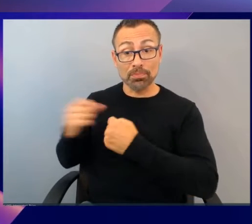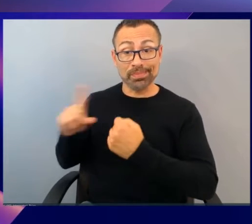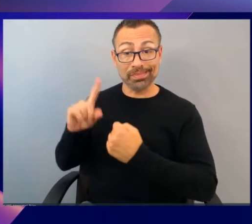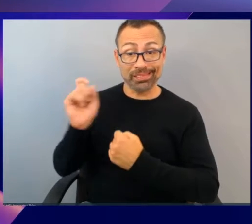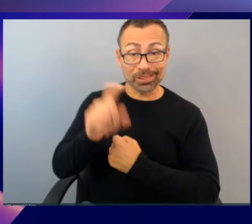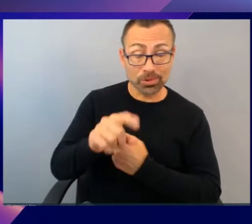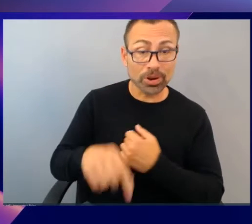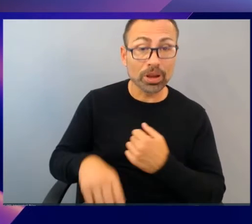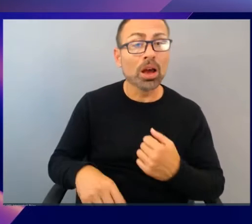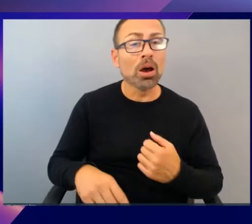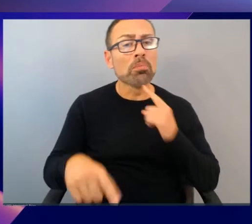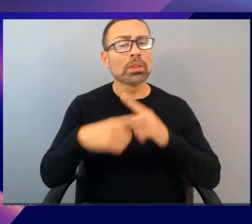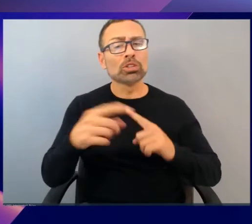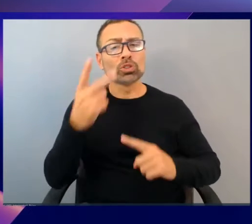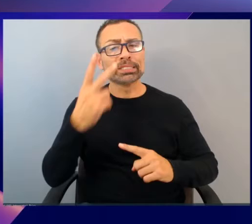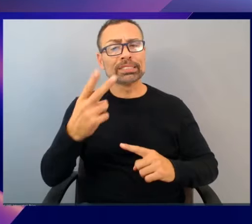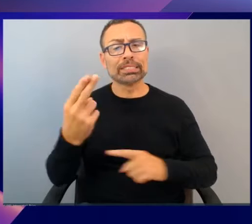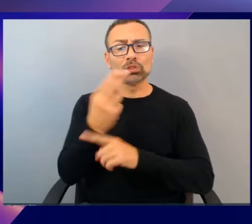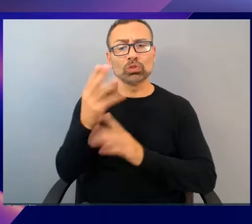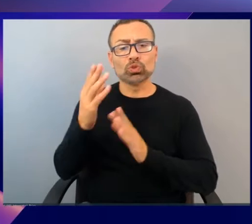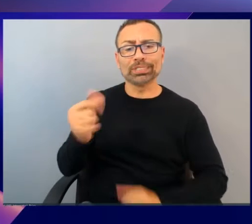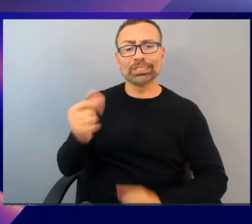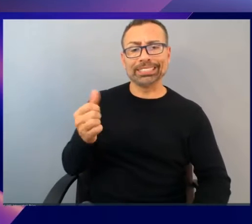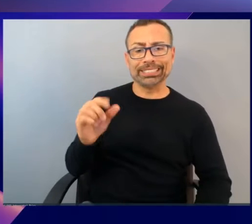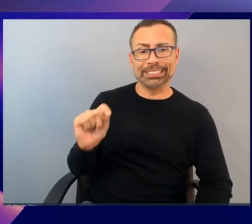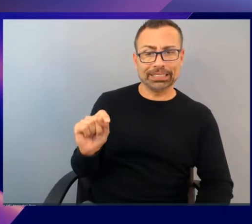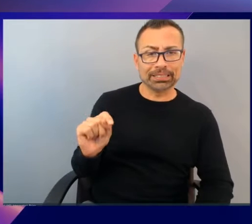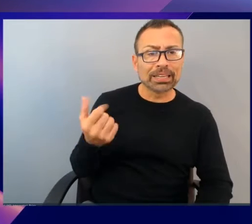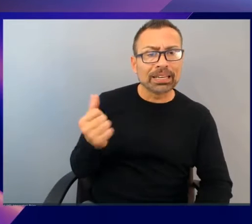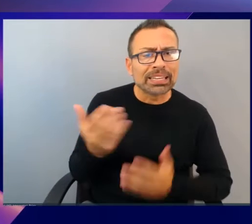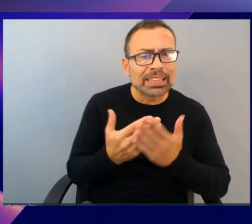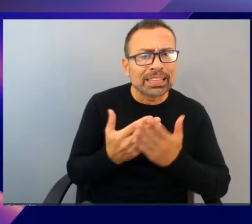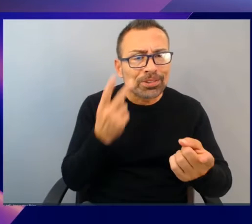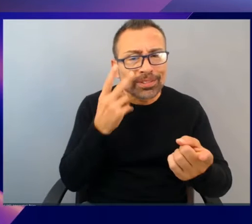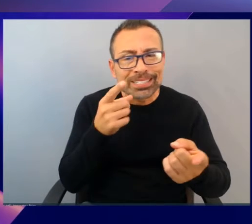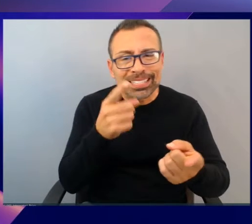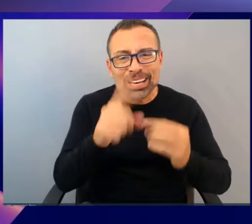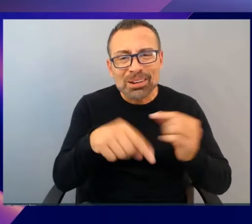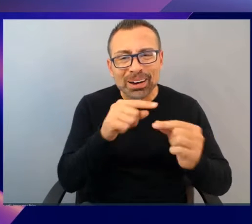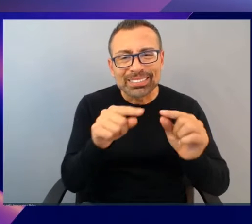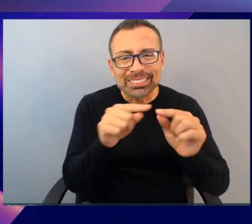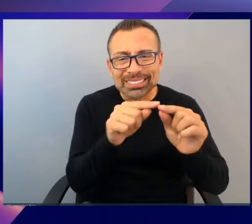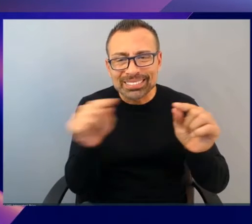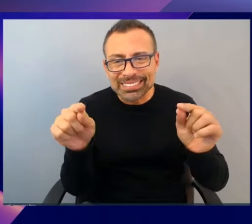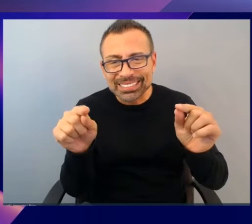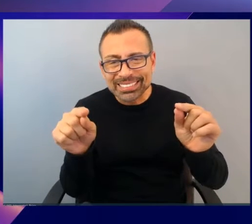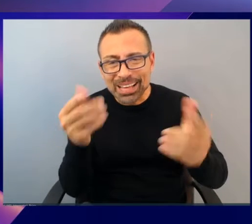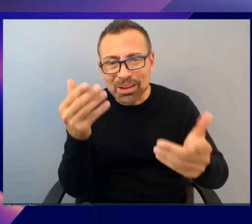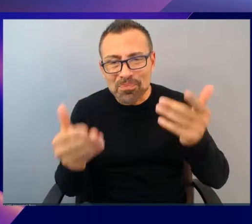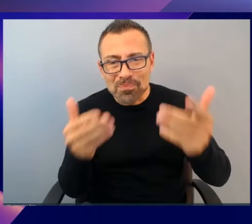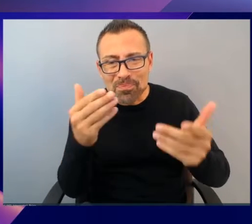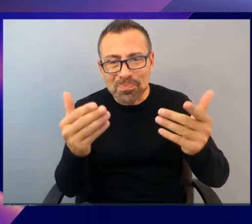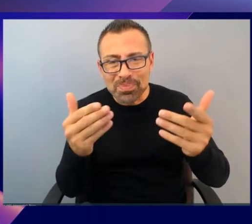Is there anything that you see about this user agent that might- Yeah, it's a- - Ring any alarm bells? PowerShell query.